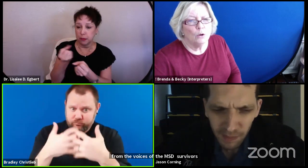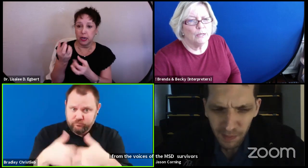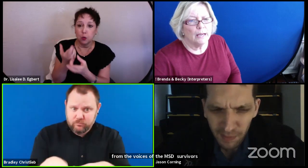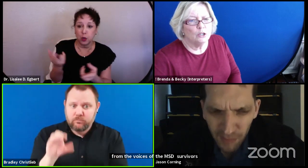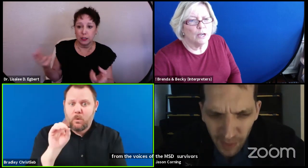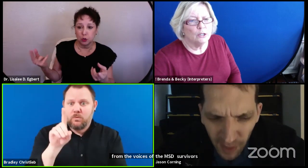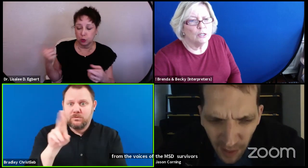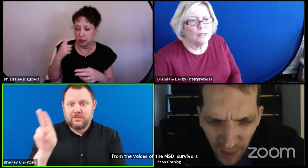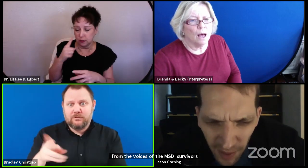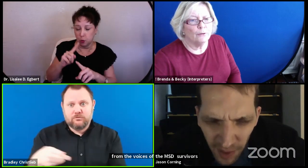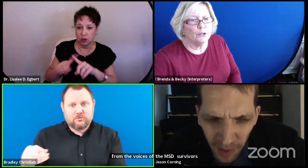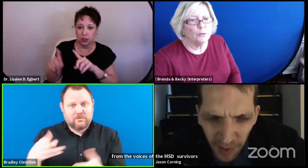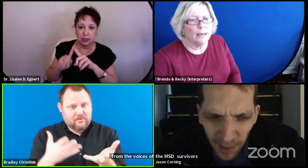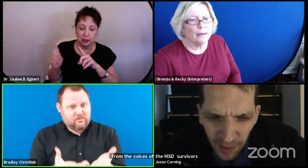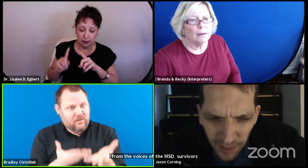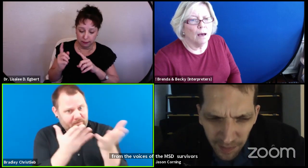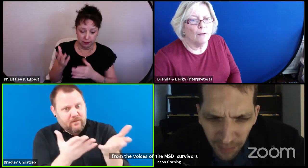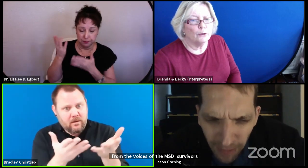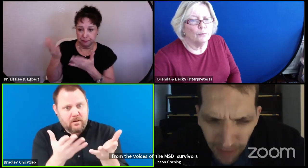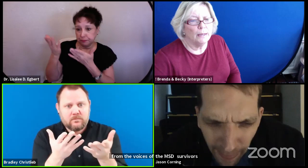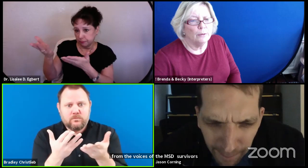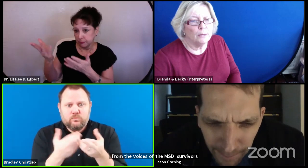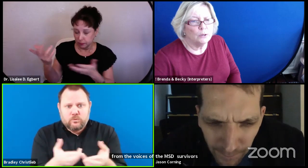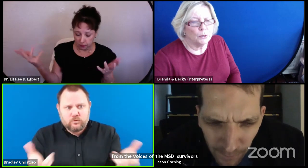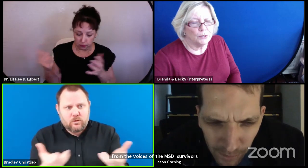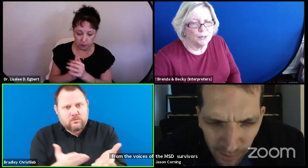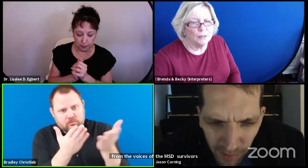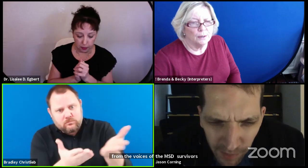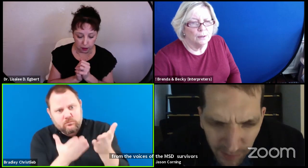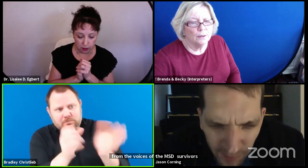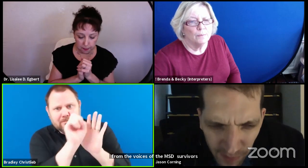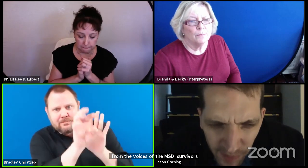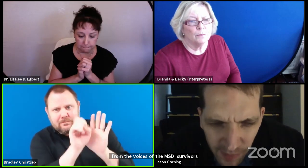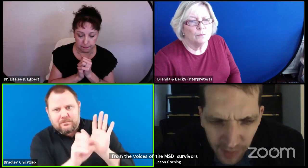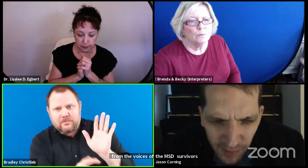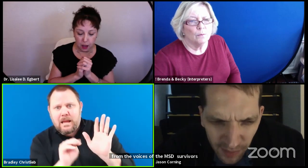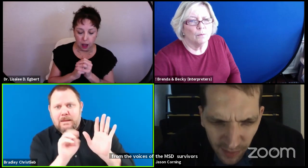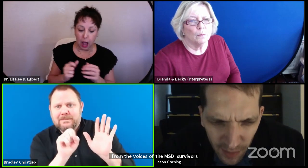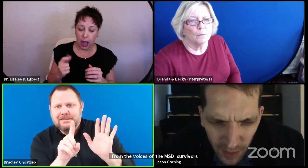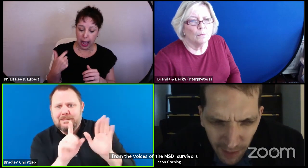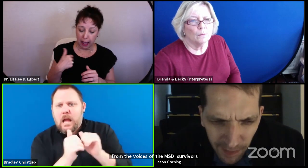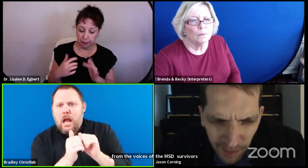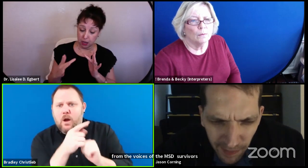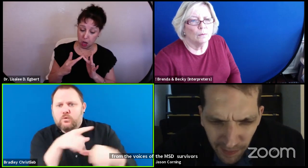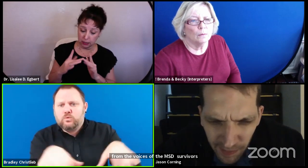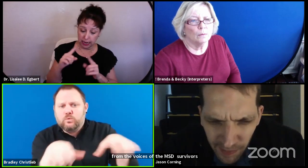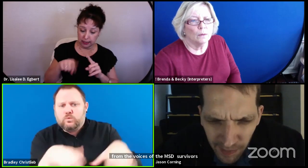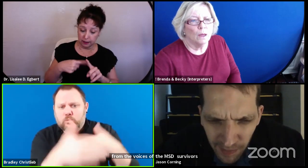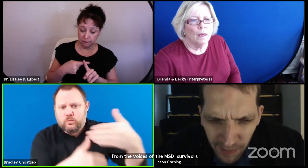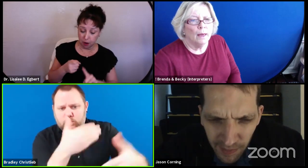ODHH has offered many resources.